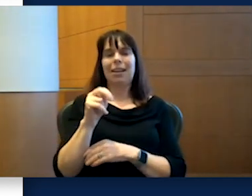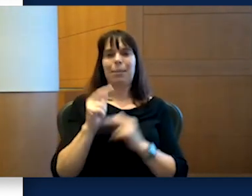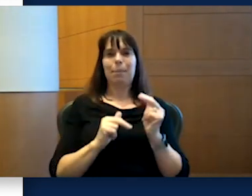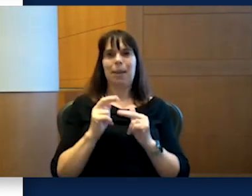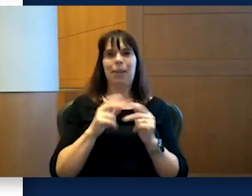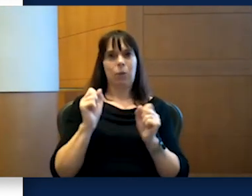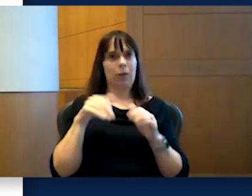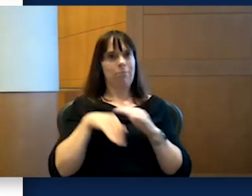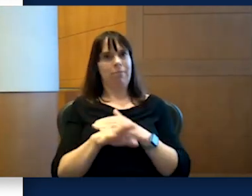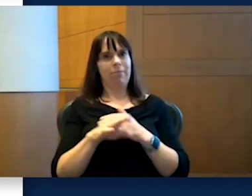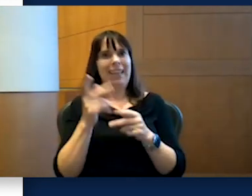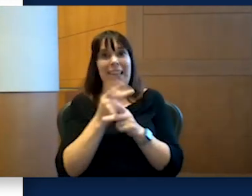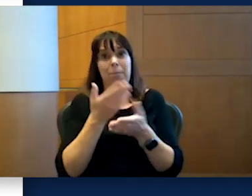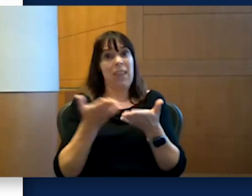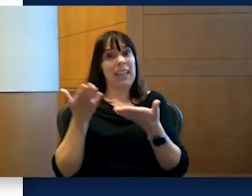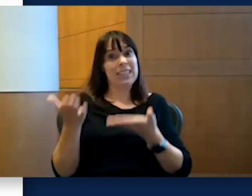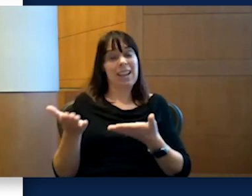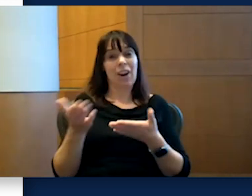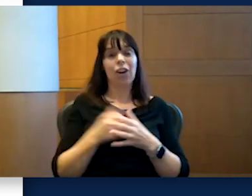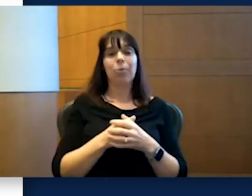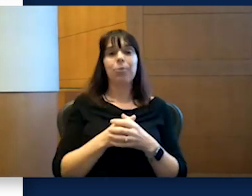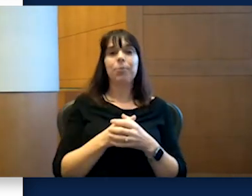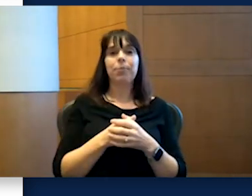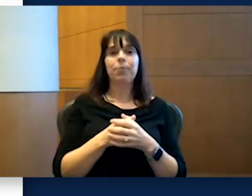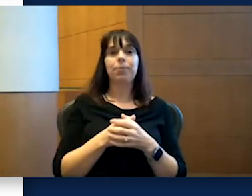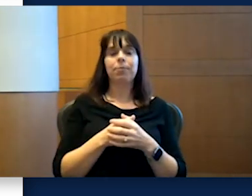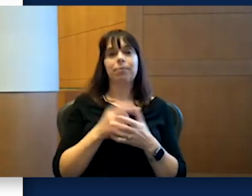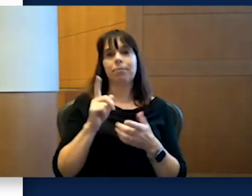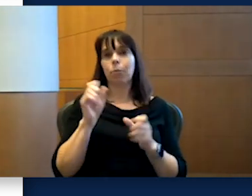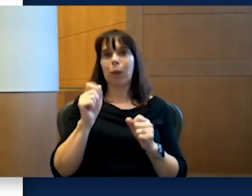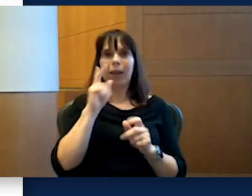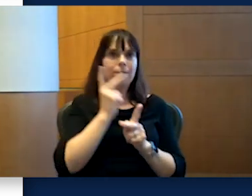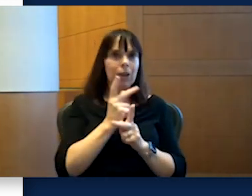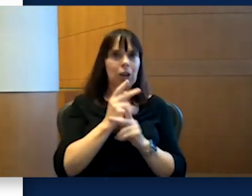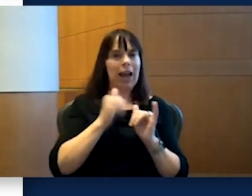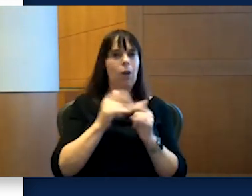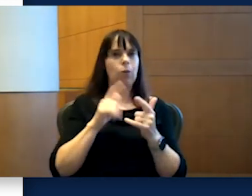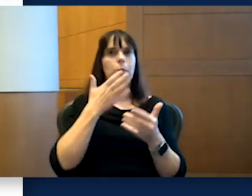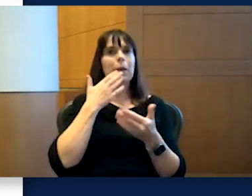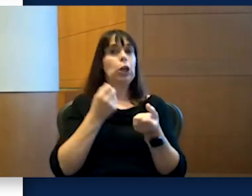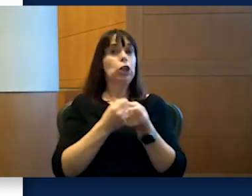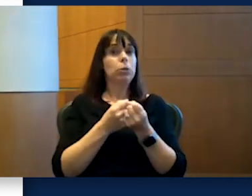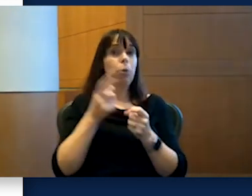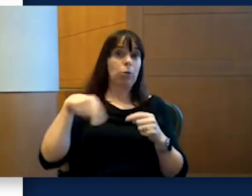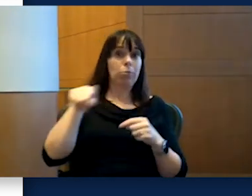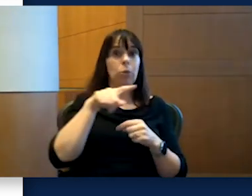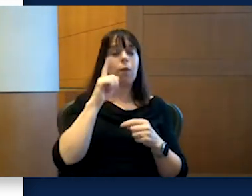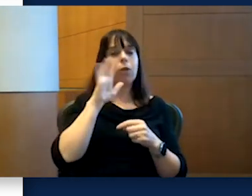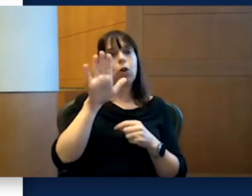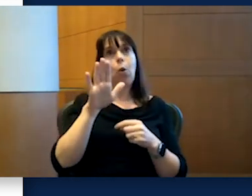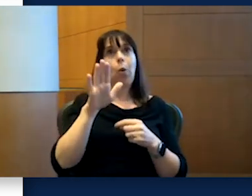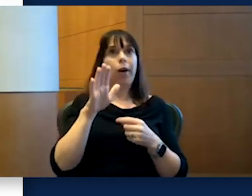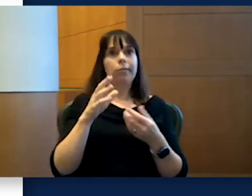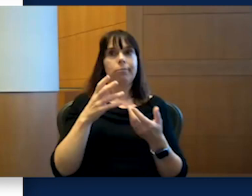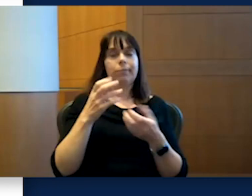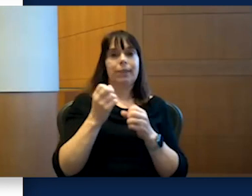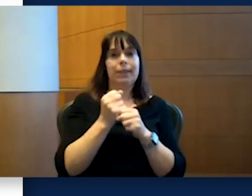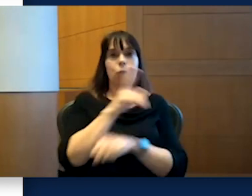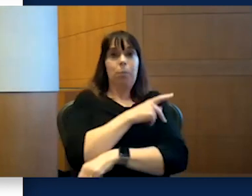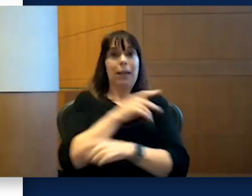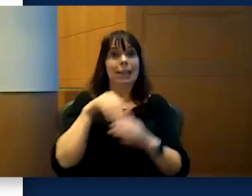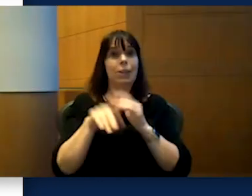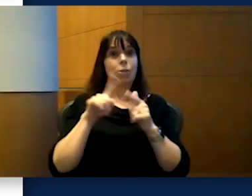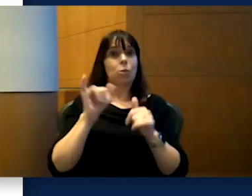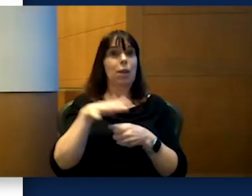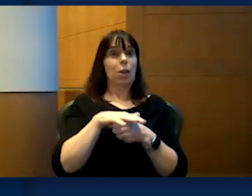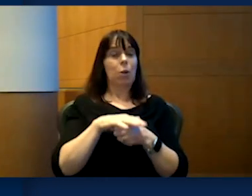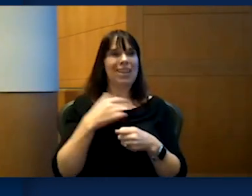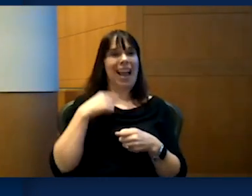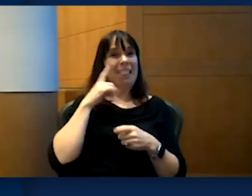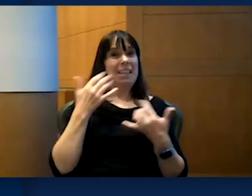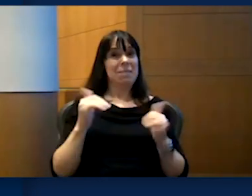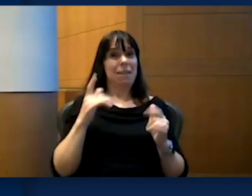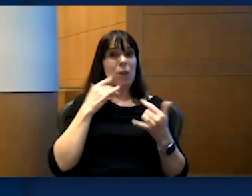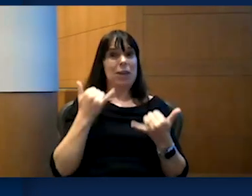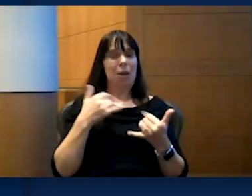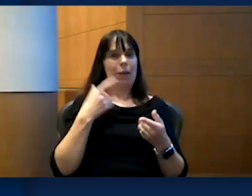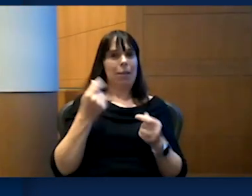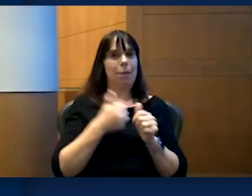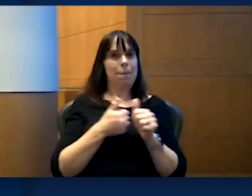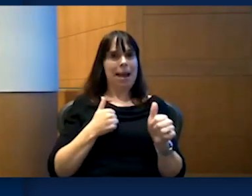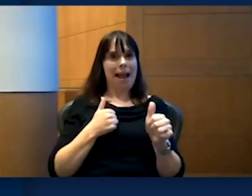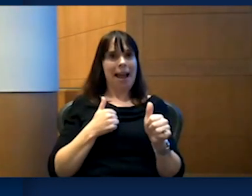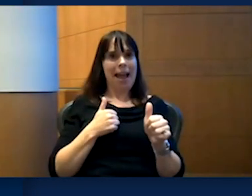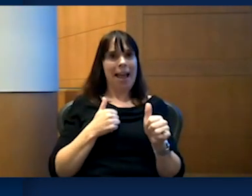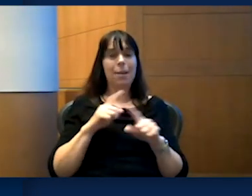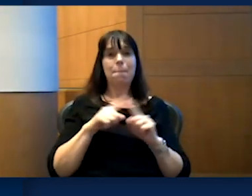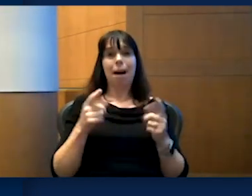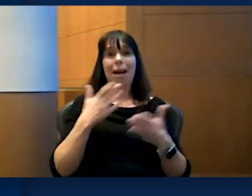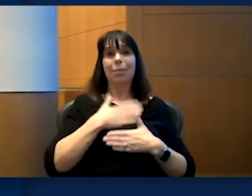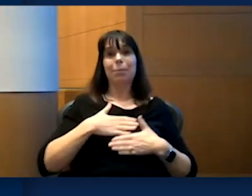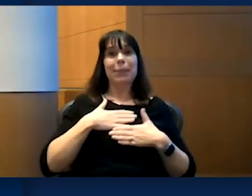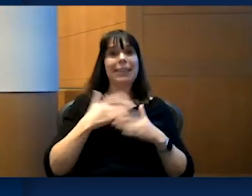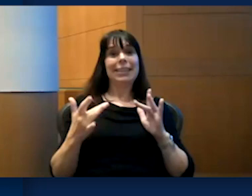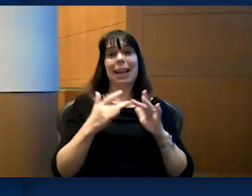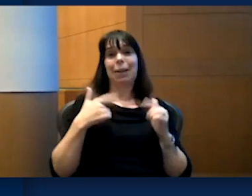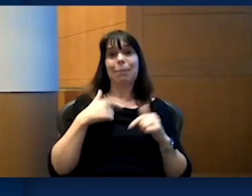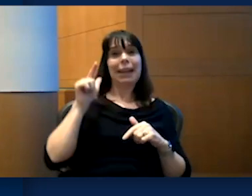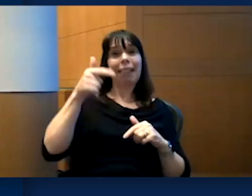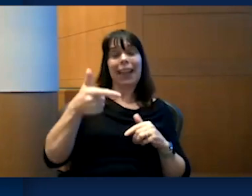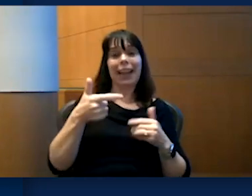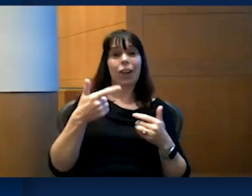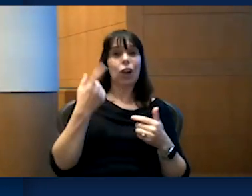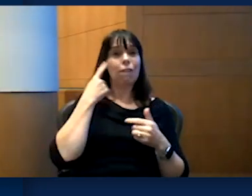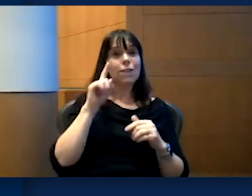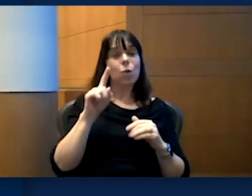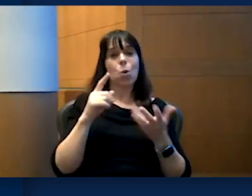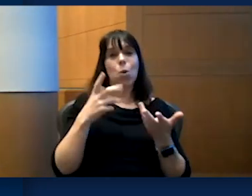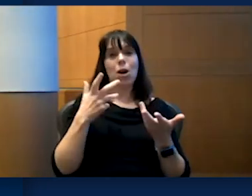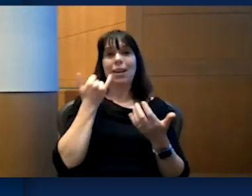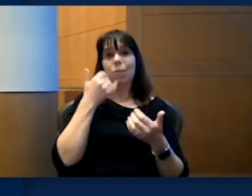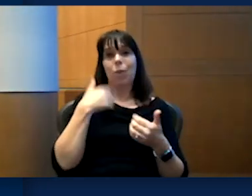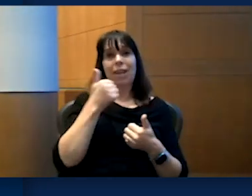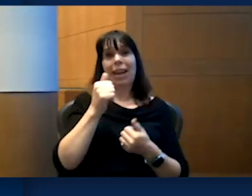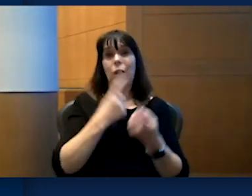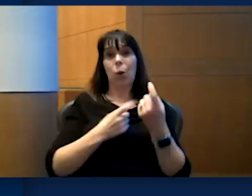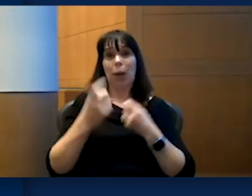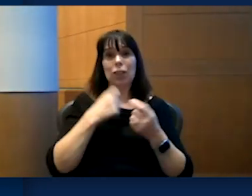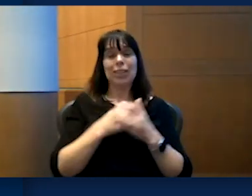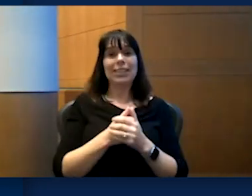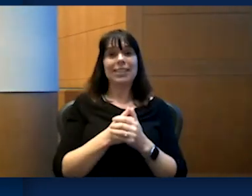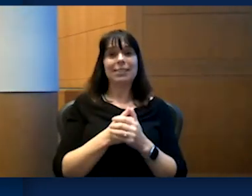better support you for the good of our patients. I think that's it for now. I know we're running behind. But, please, contact me later if you have any questions.